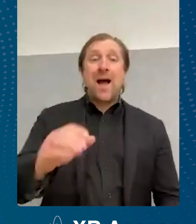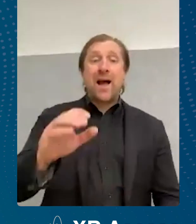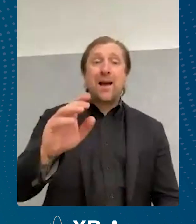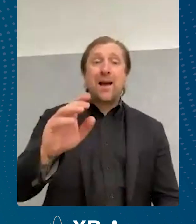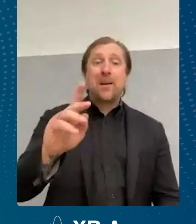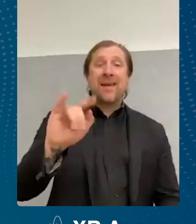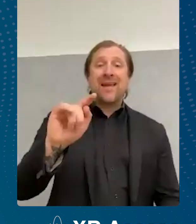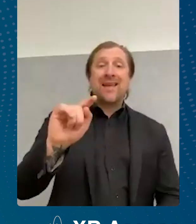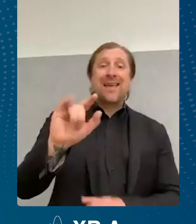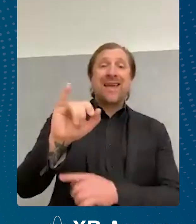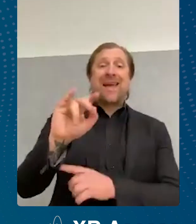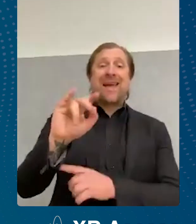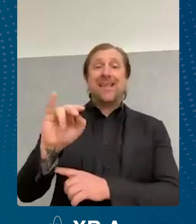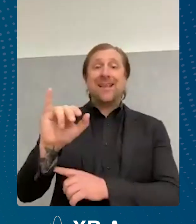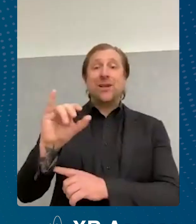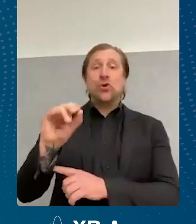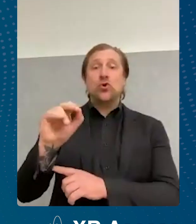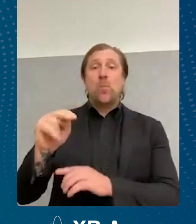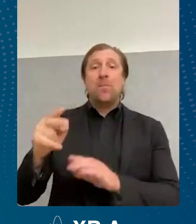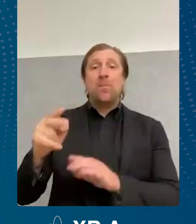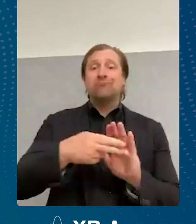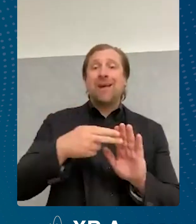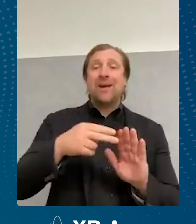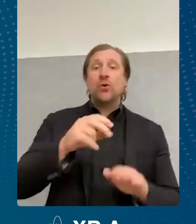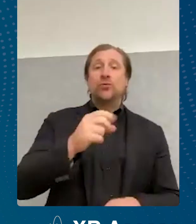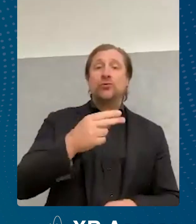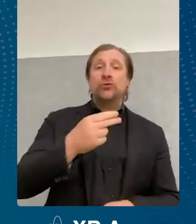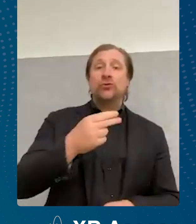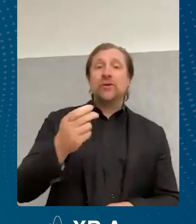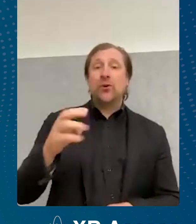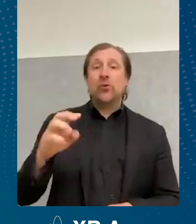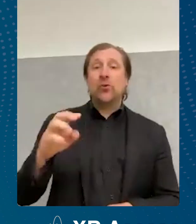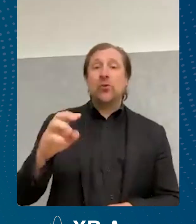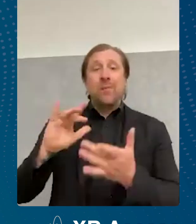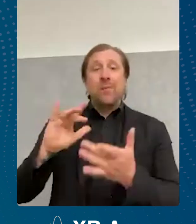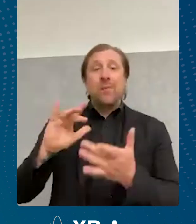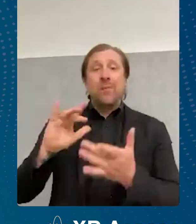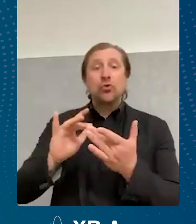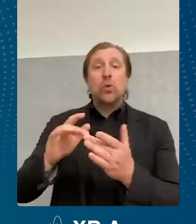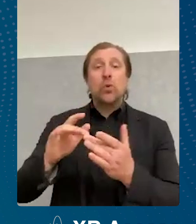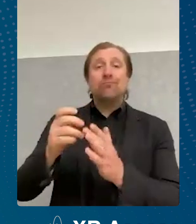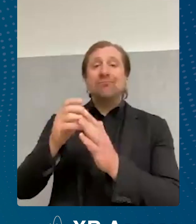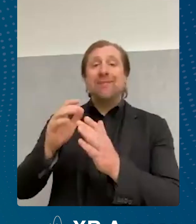My pronouns are she/her, and I am the Virtual Engagement Coordinator for the Mental Health and Addiction Association